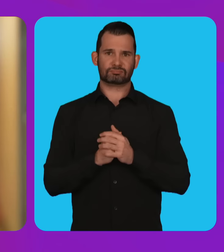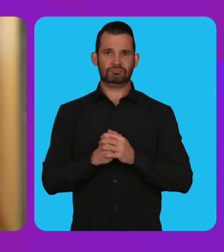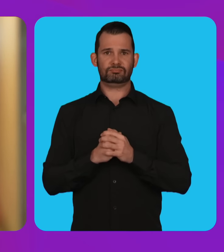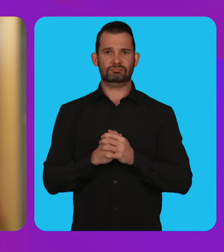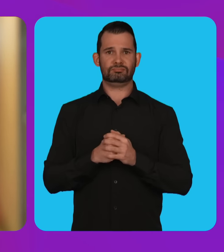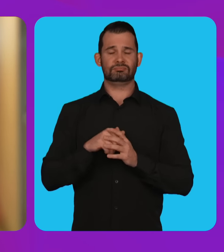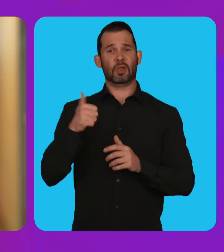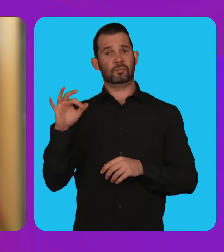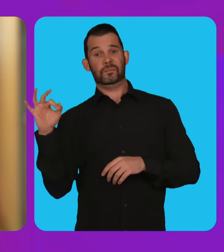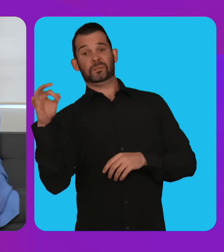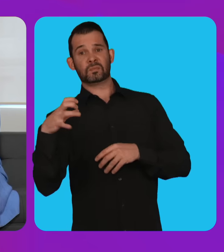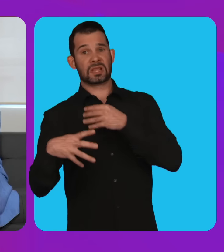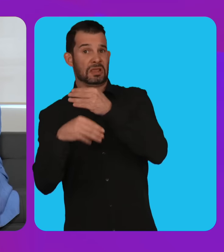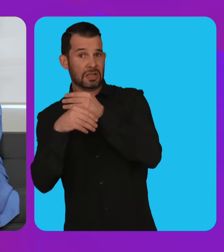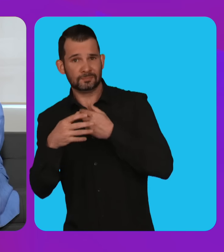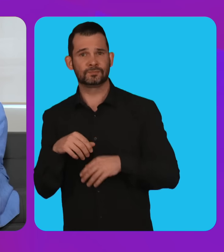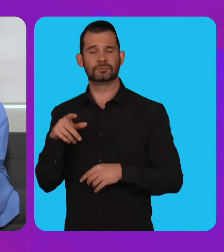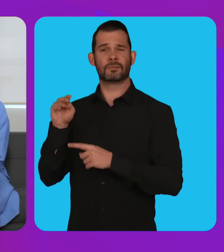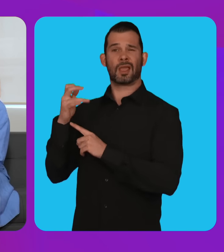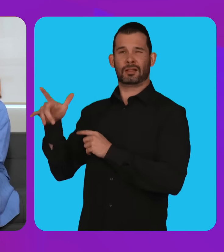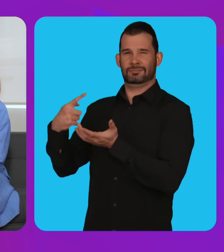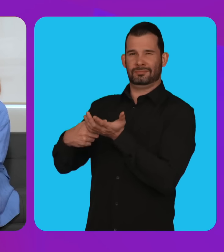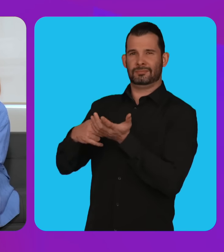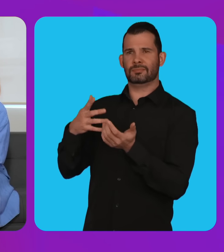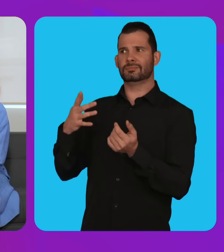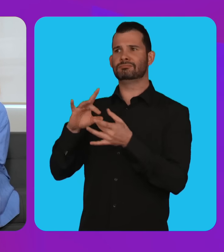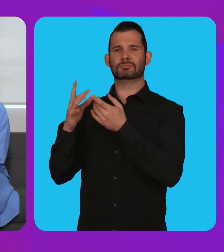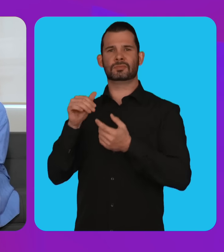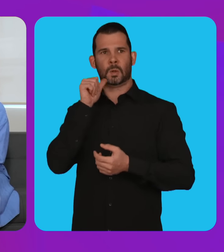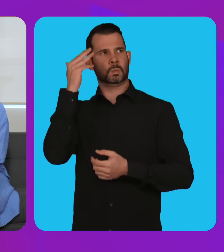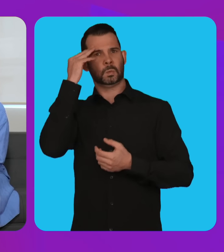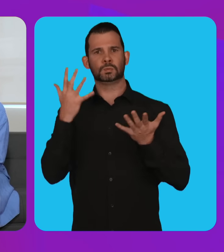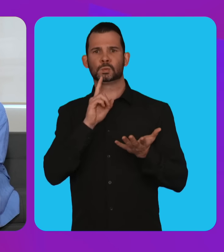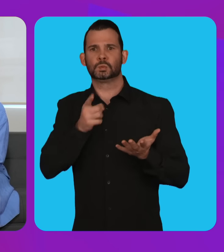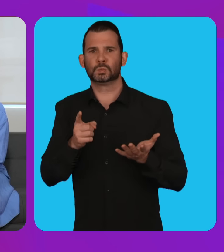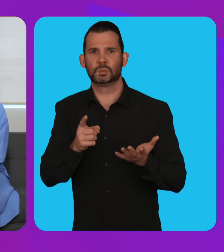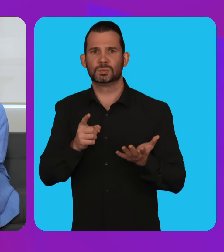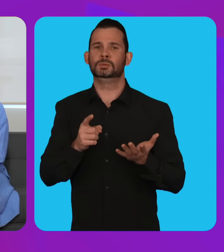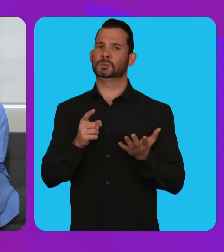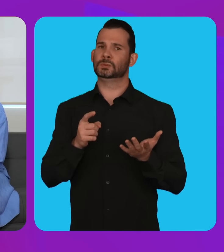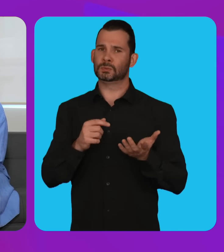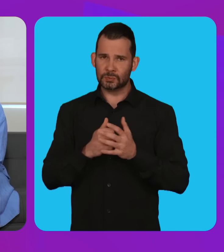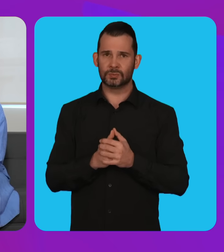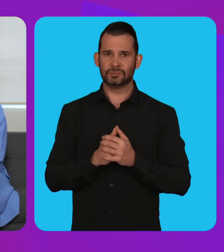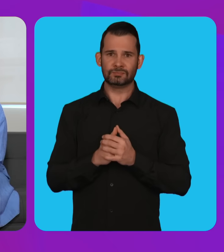The other piece I would add to this is Michael talked about not knowing what's true.